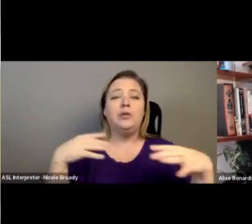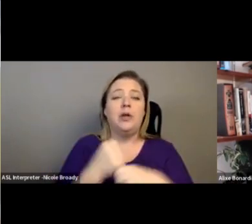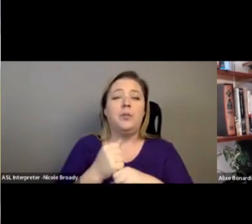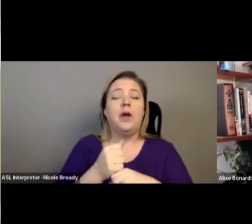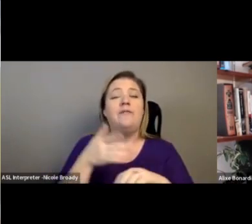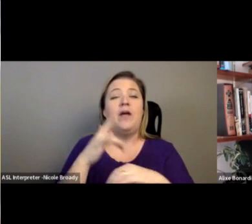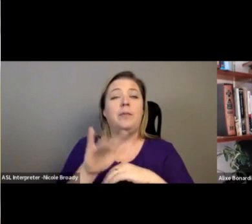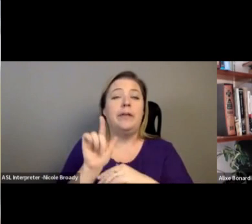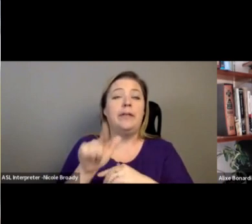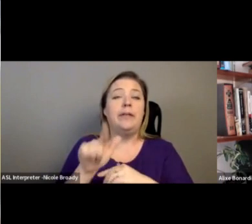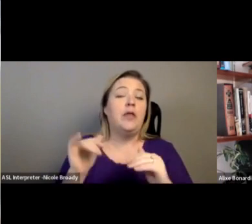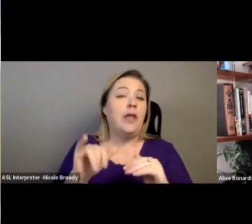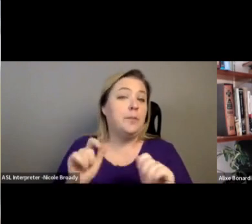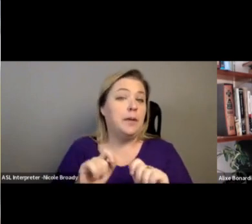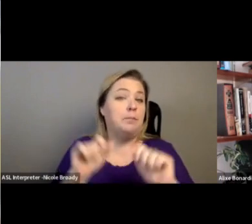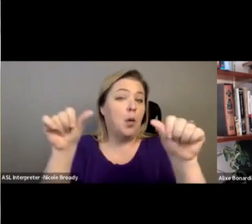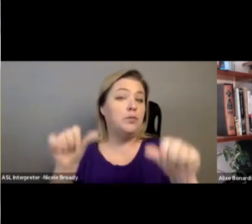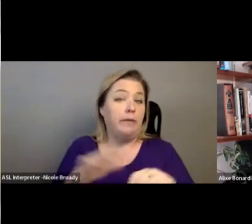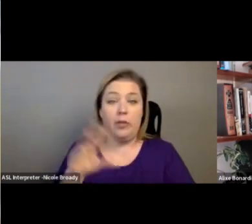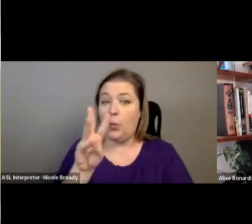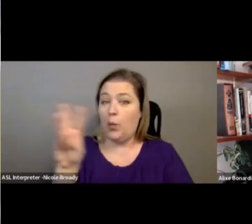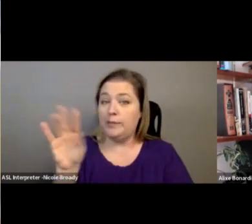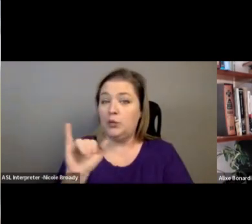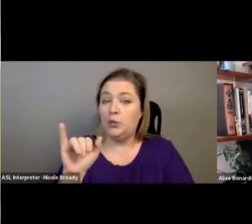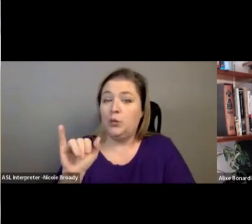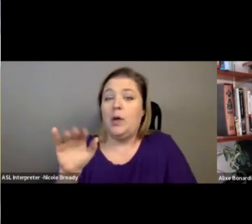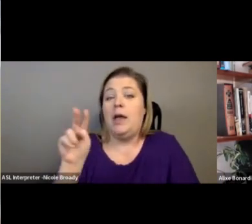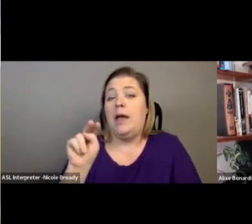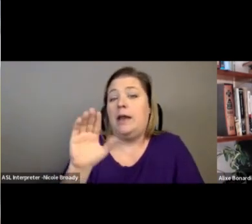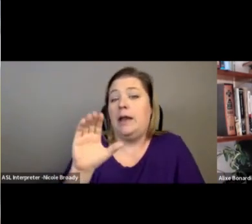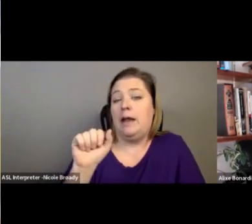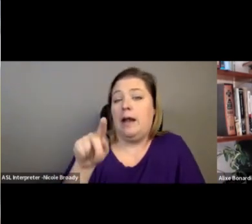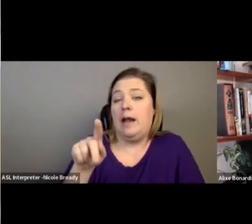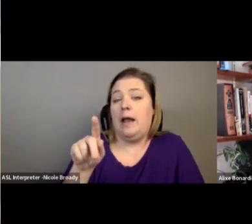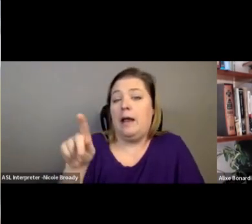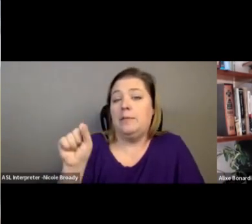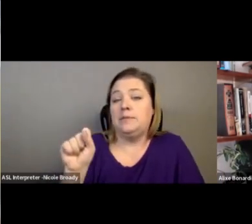available up on the website and capstan acl.gov. Next slide,